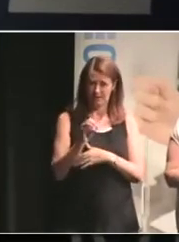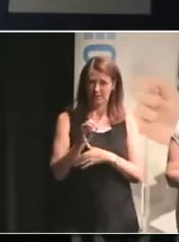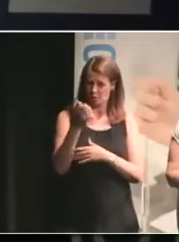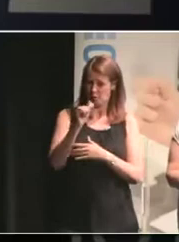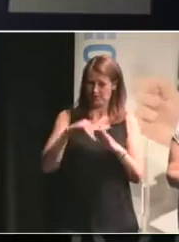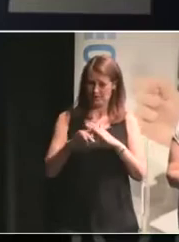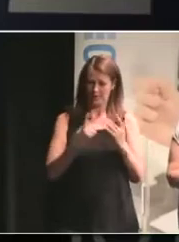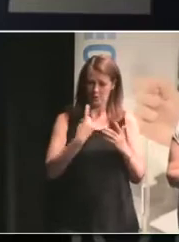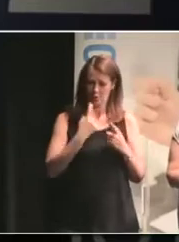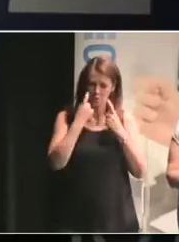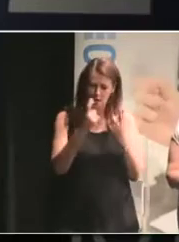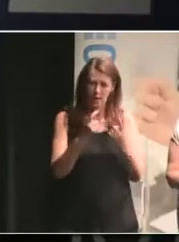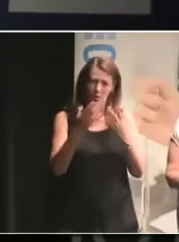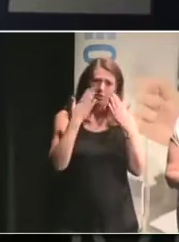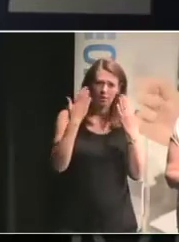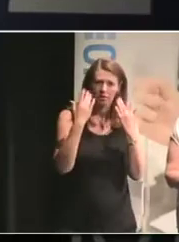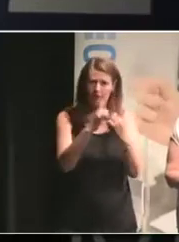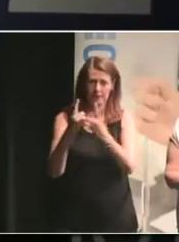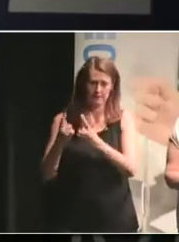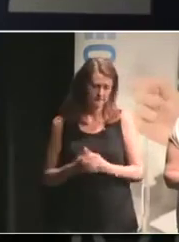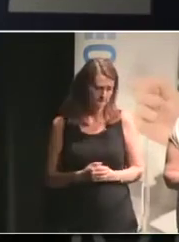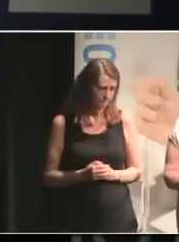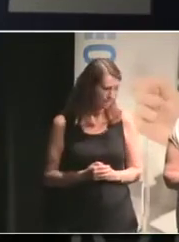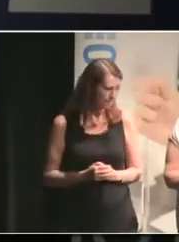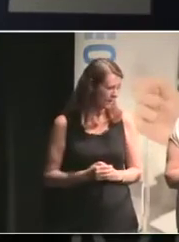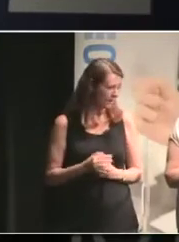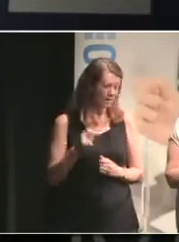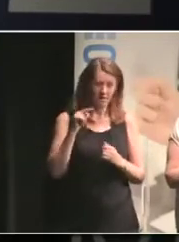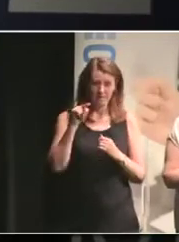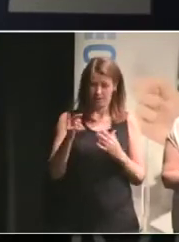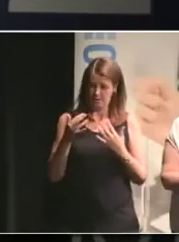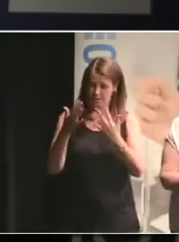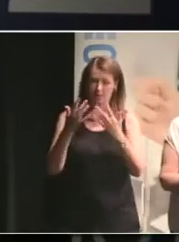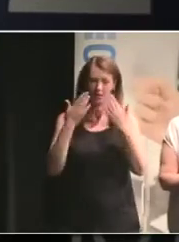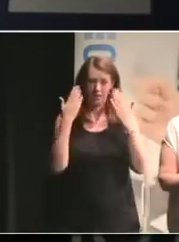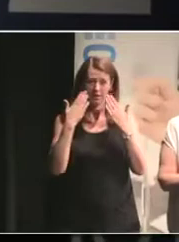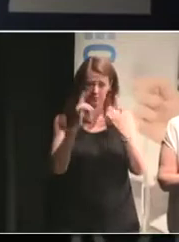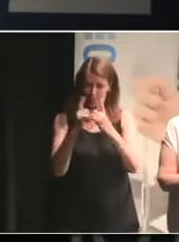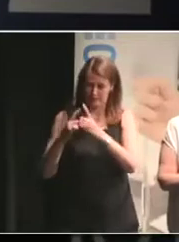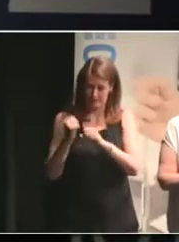care products or cosmetics, and even those many in many of these chemicals have made our lives easier